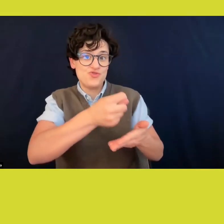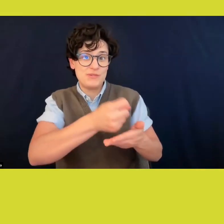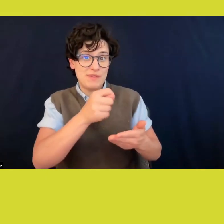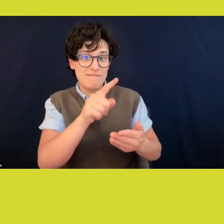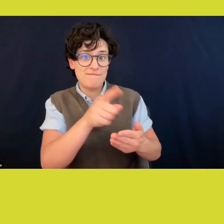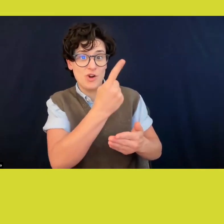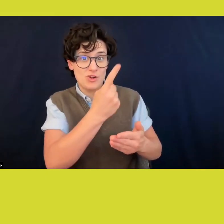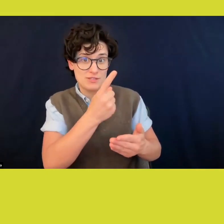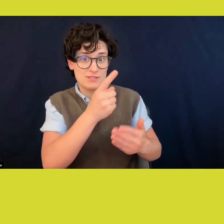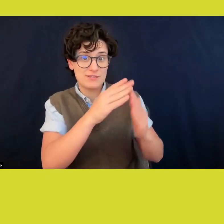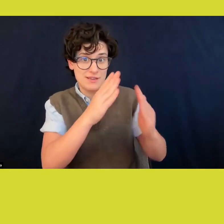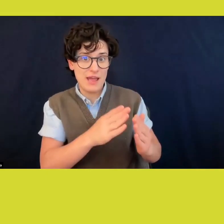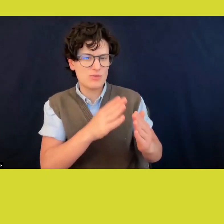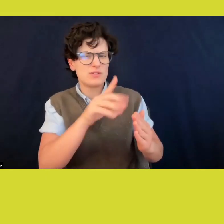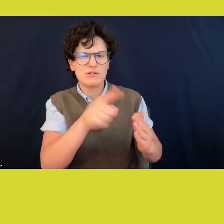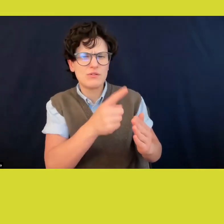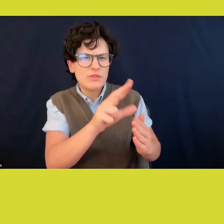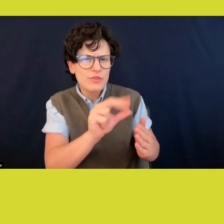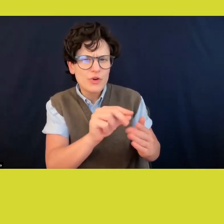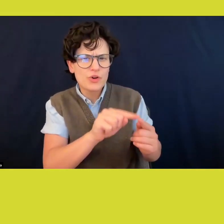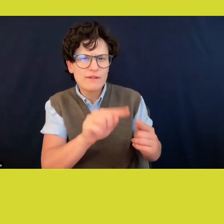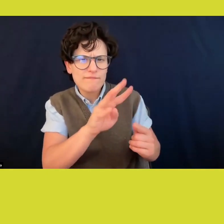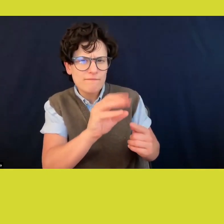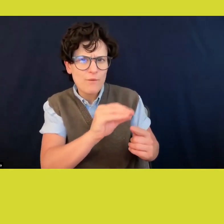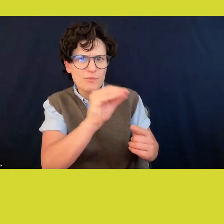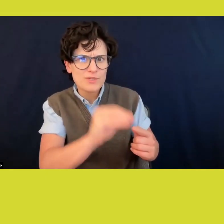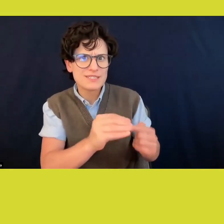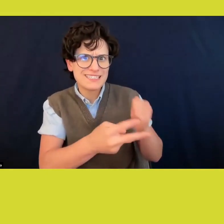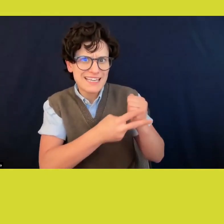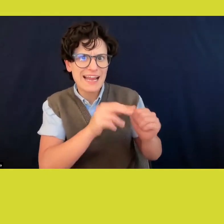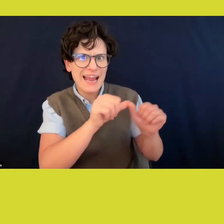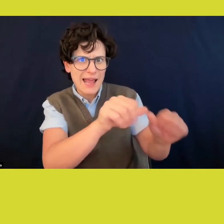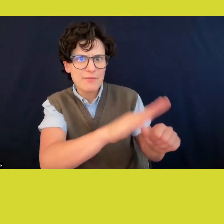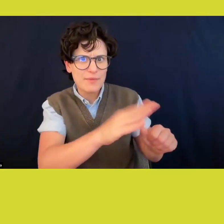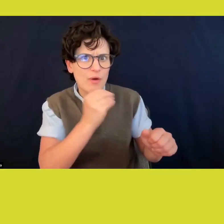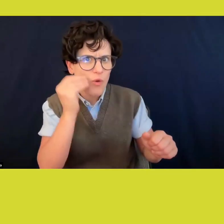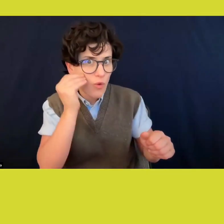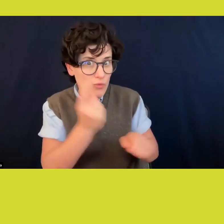percent. Yes. And it's 30 or 40 percent for two reasons.